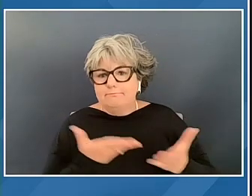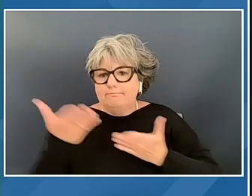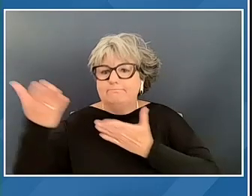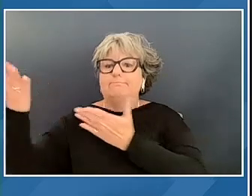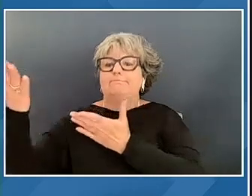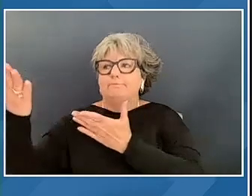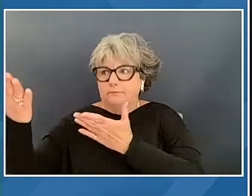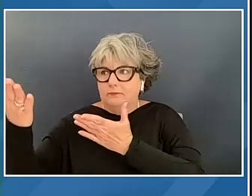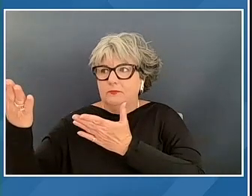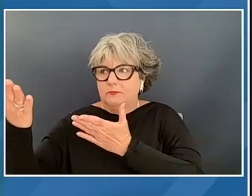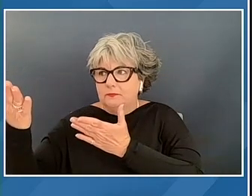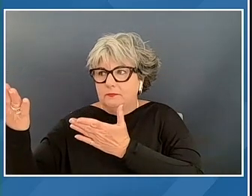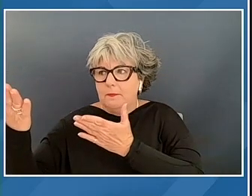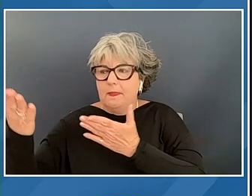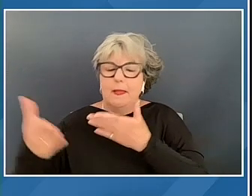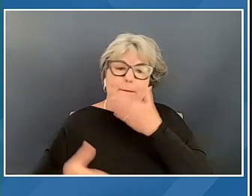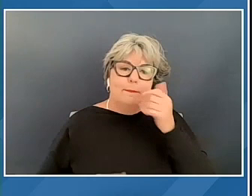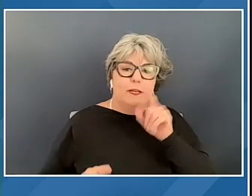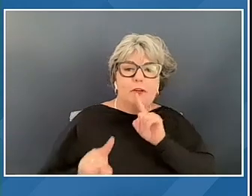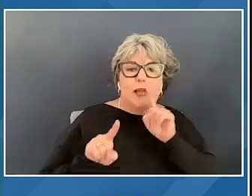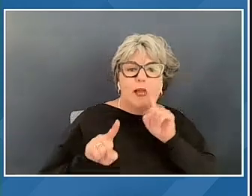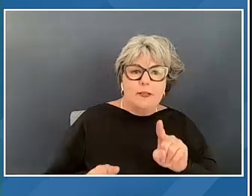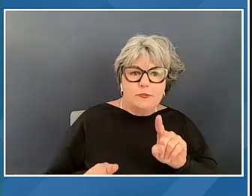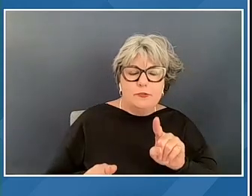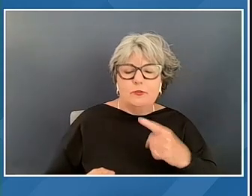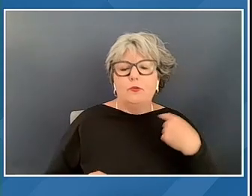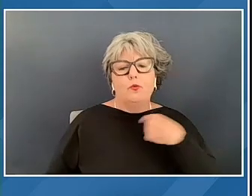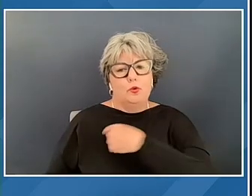you a better answer when we've had a little bit of time to discuss it as a group.